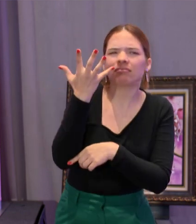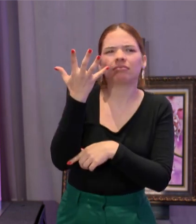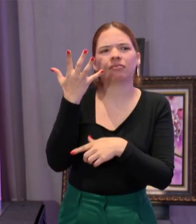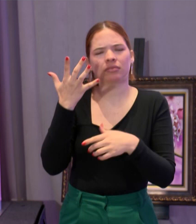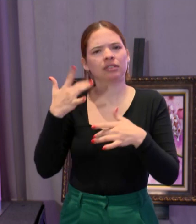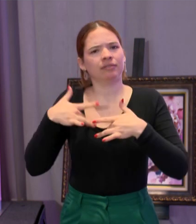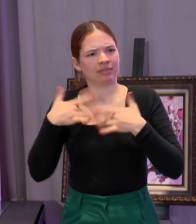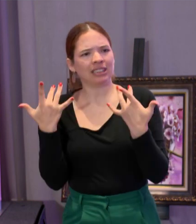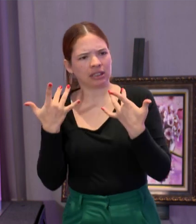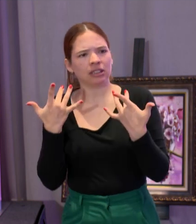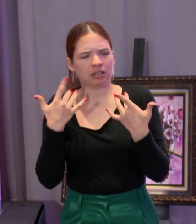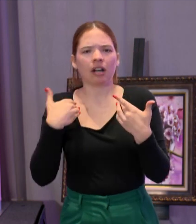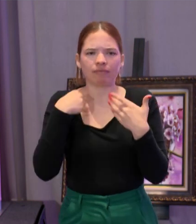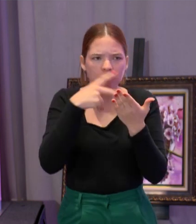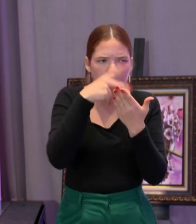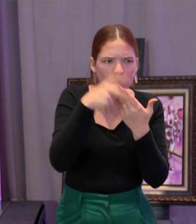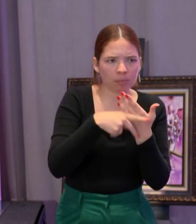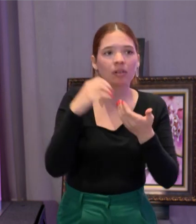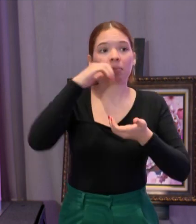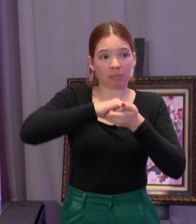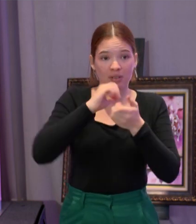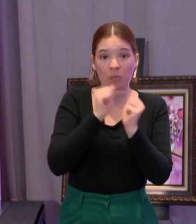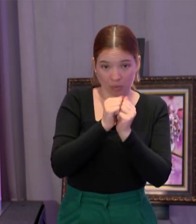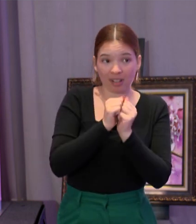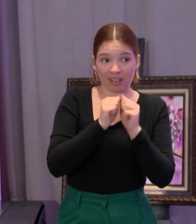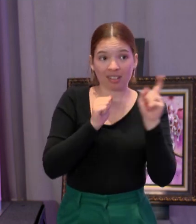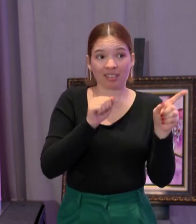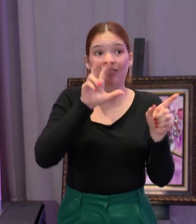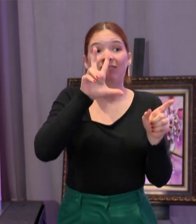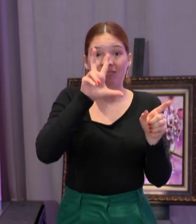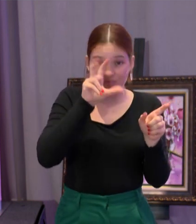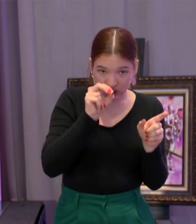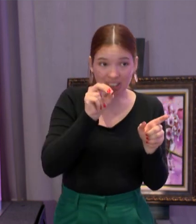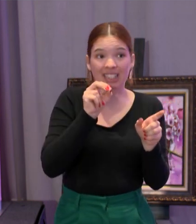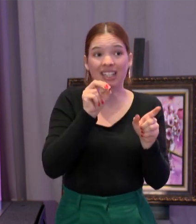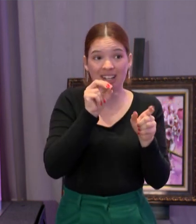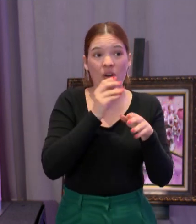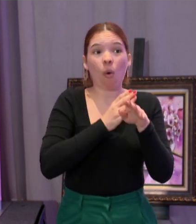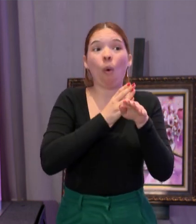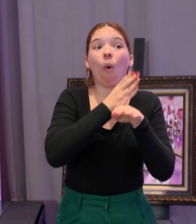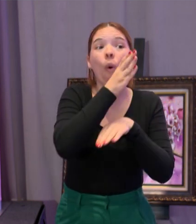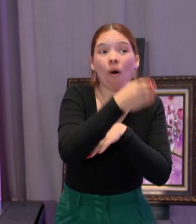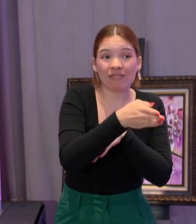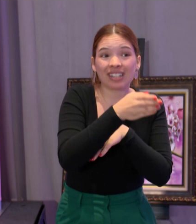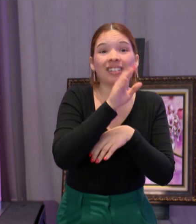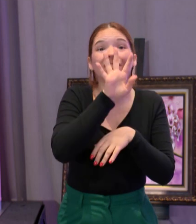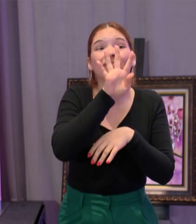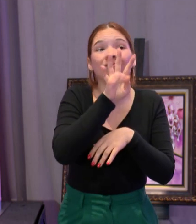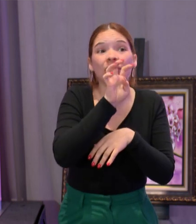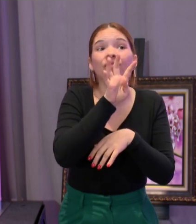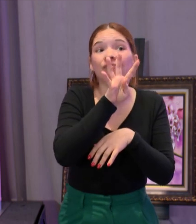WE ARE PROUD TO COLLABORATE WITH 30 FESTIVAL PARTNERS TO OFFER MORE THAN 45 EVENTS.